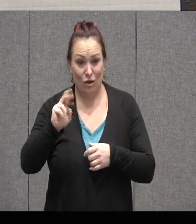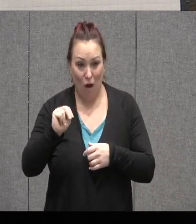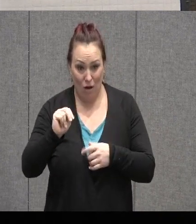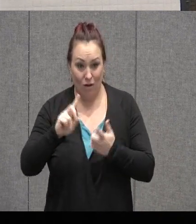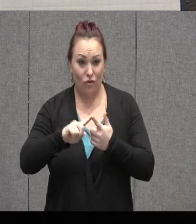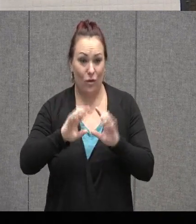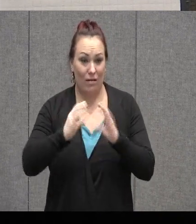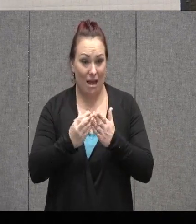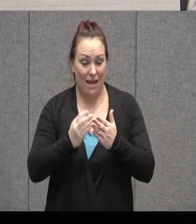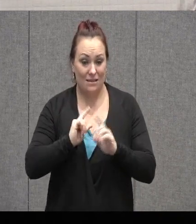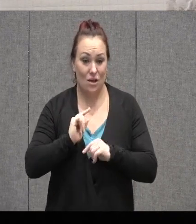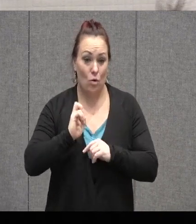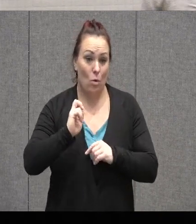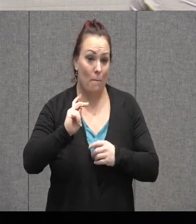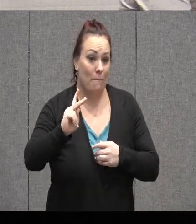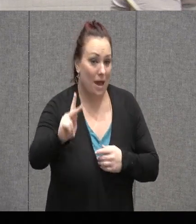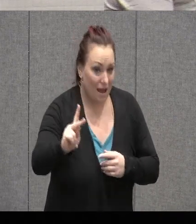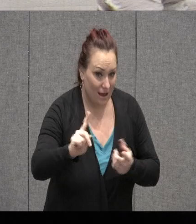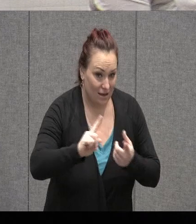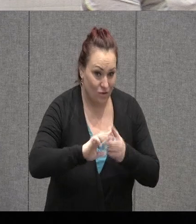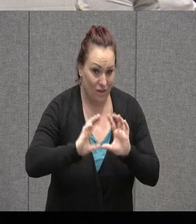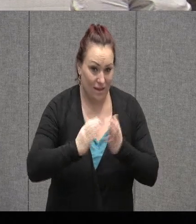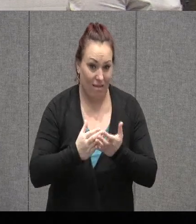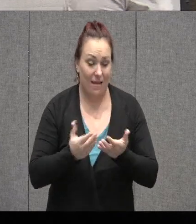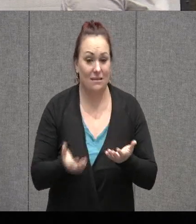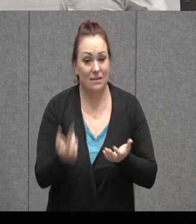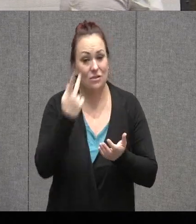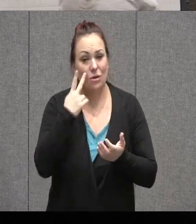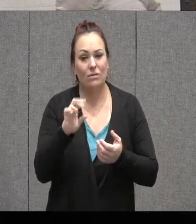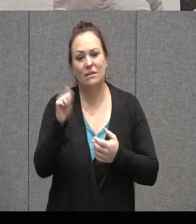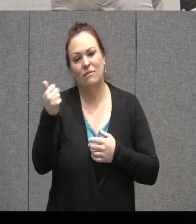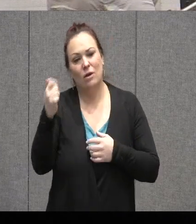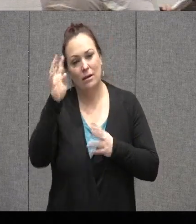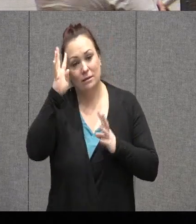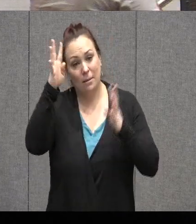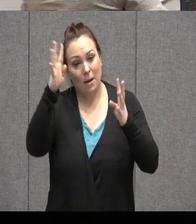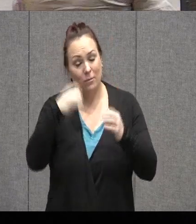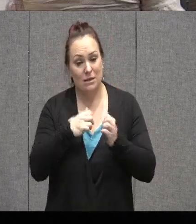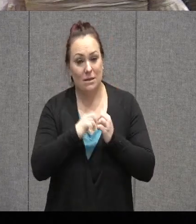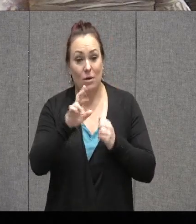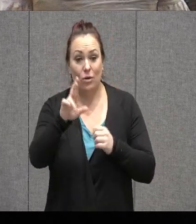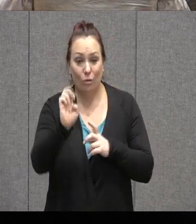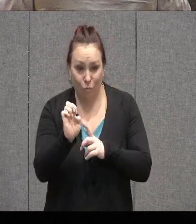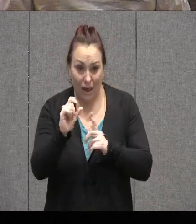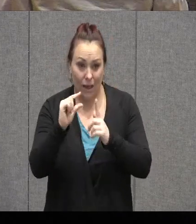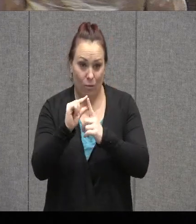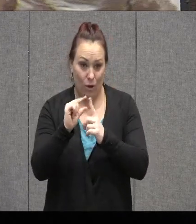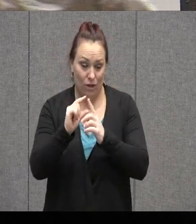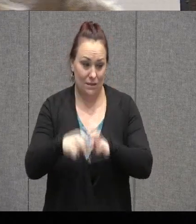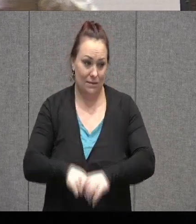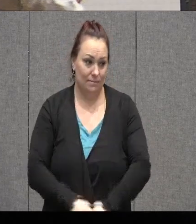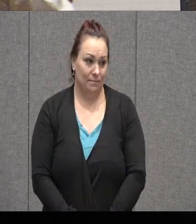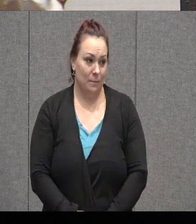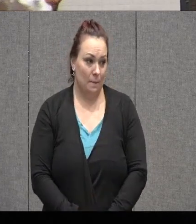So, see if you can come up with some other re words. We also have dis.